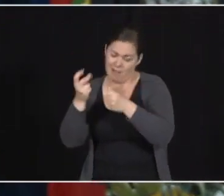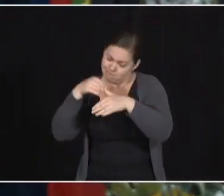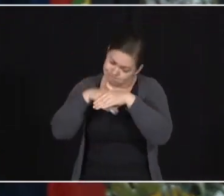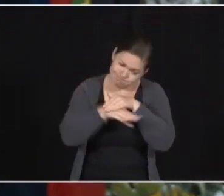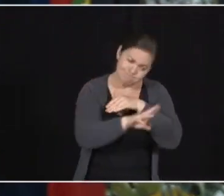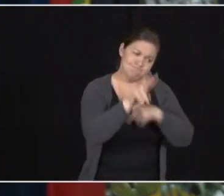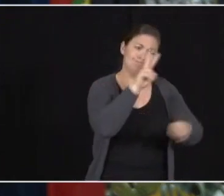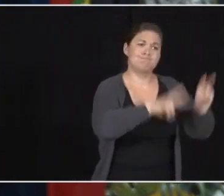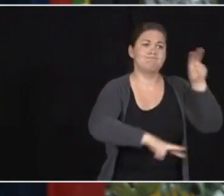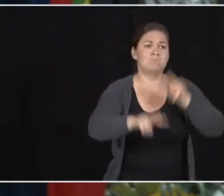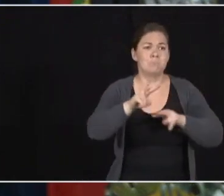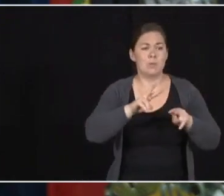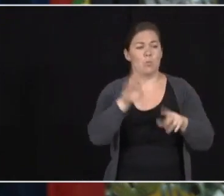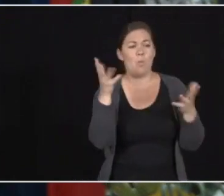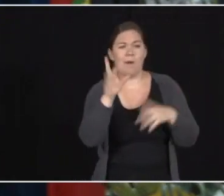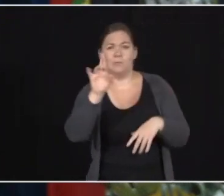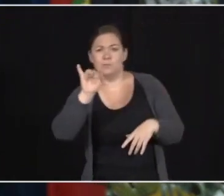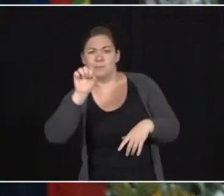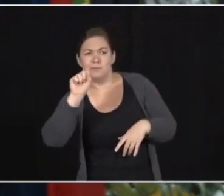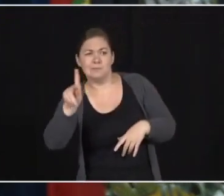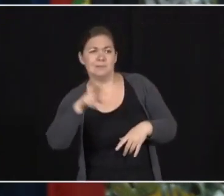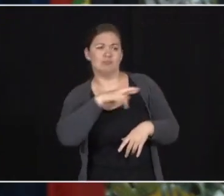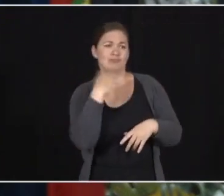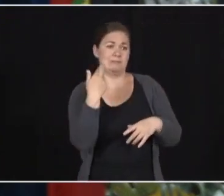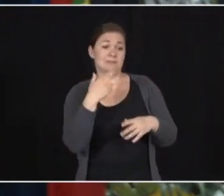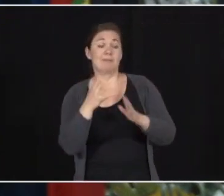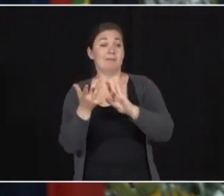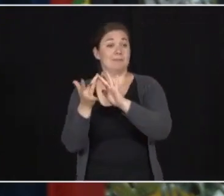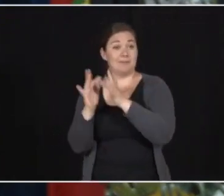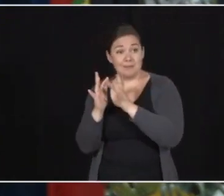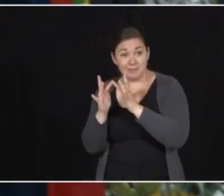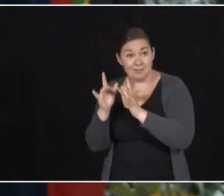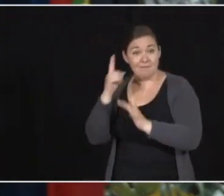All homes were risk assessed. We had volunteer portals, both provincially and federally. The nursing